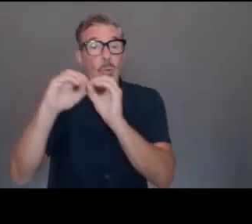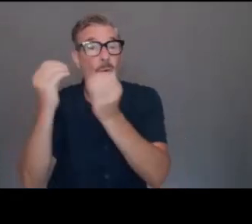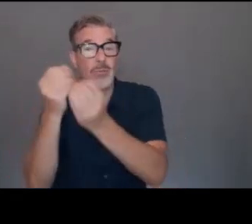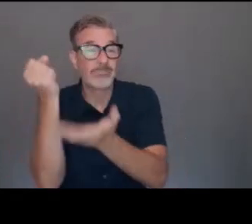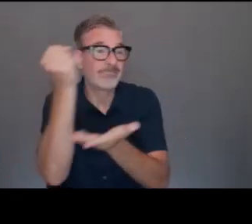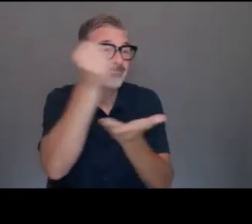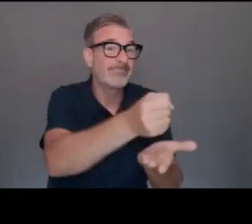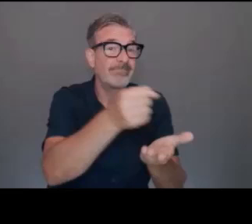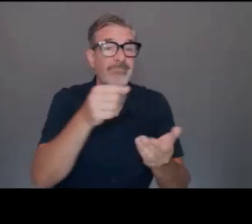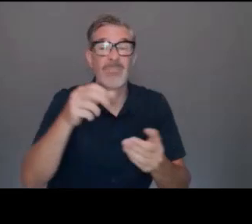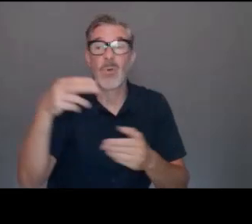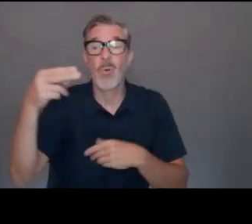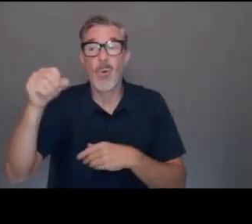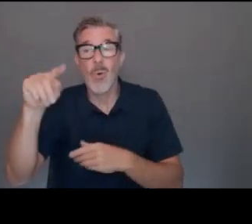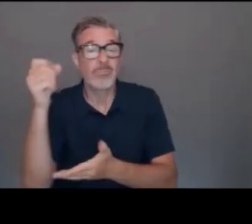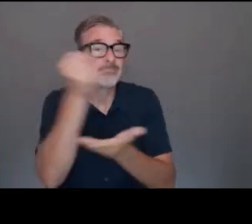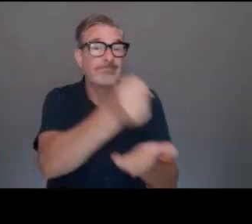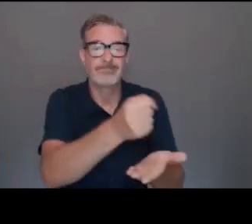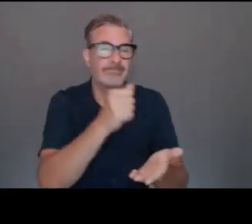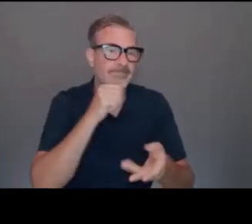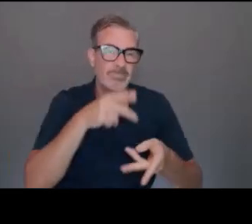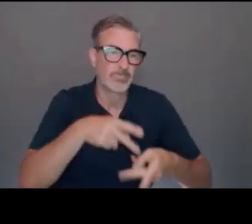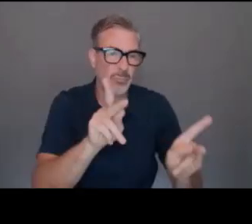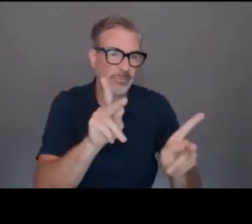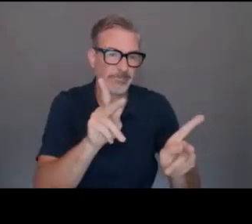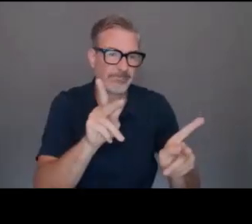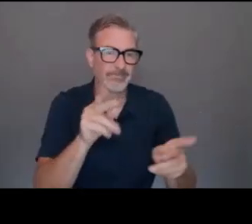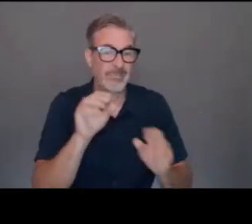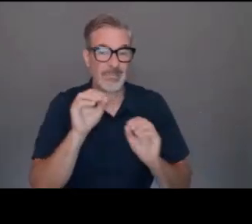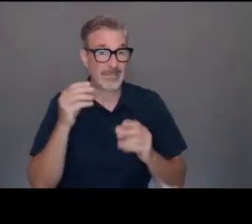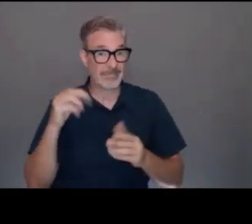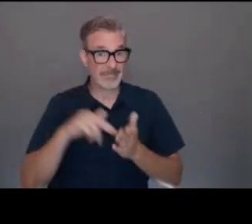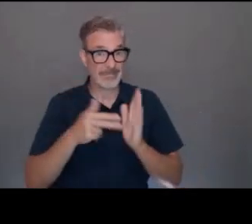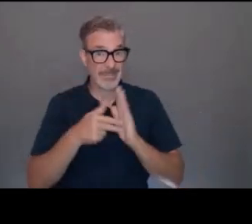And projects that are self-presented are not eligible outside of Canada.